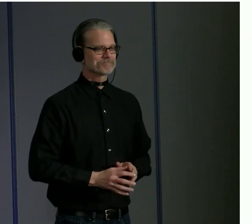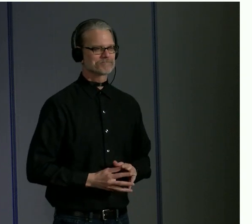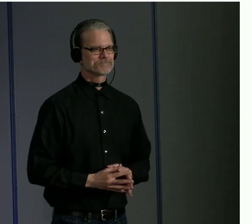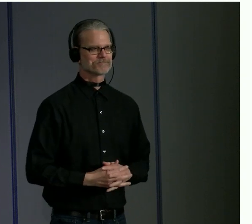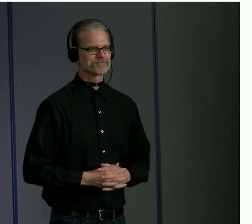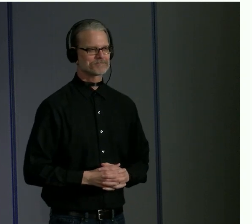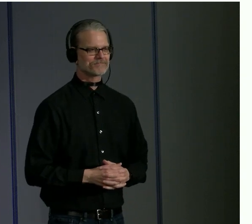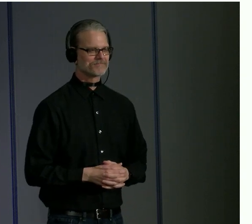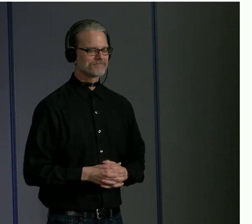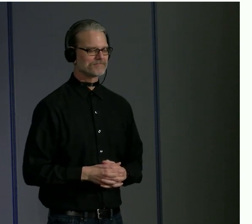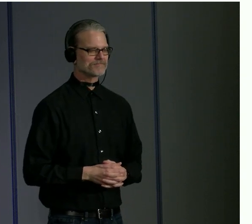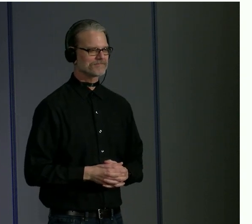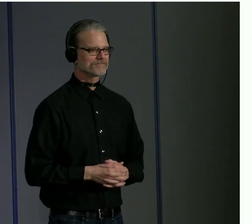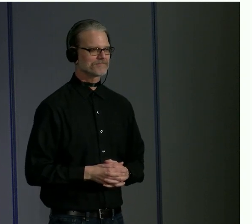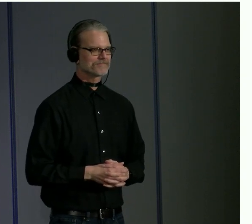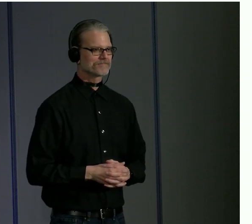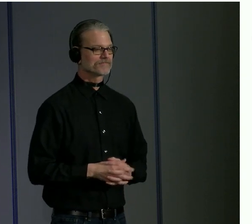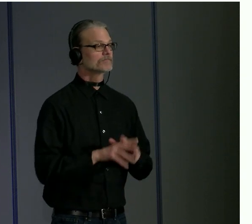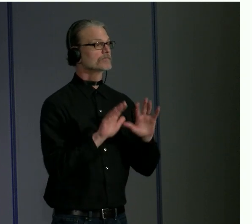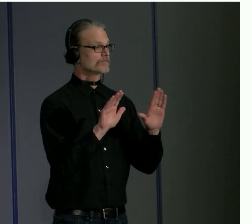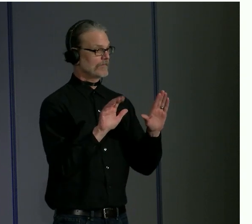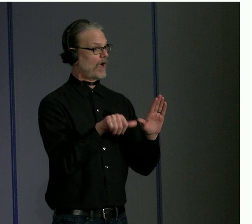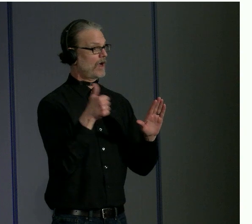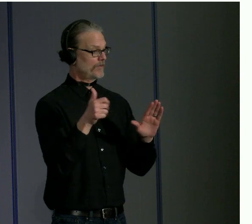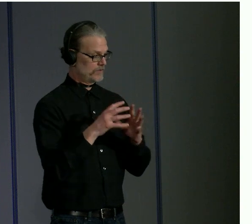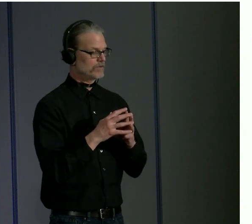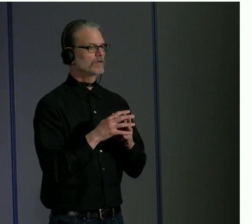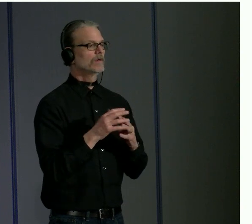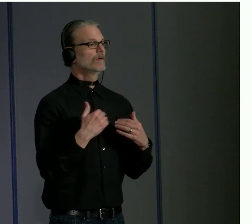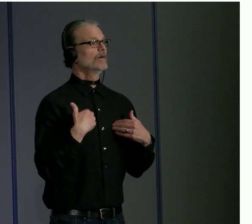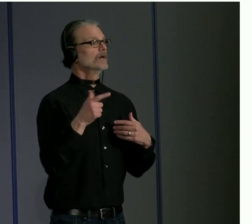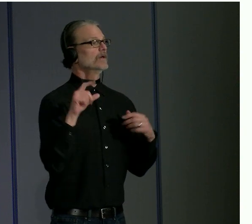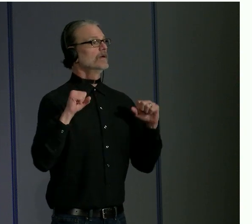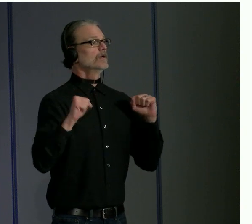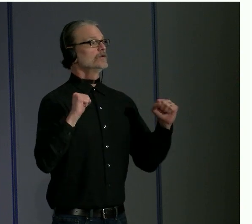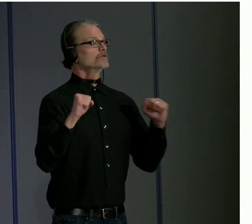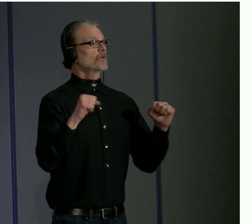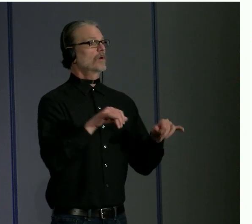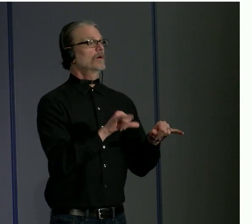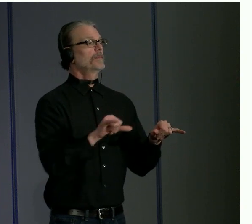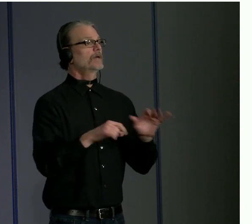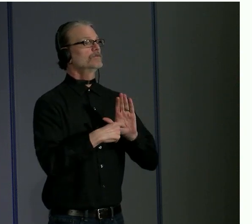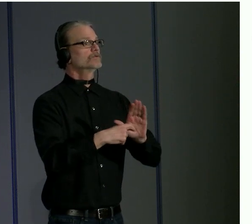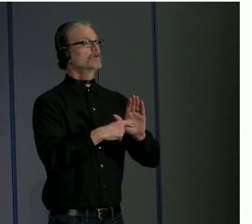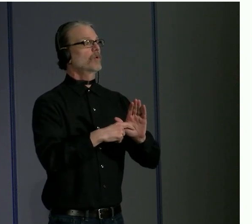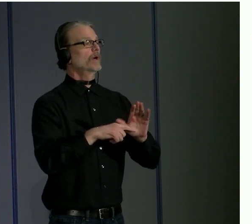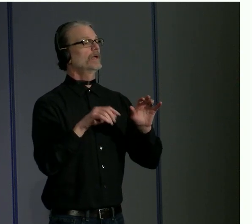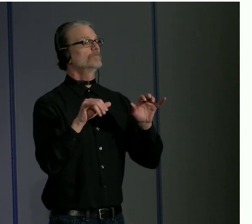One of the other ones you could do, here we have storm pattern showing consistent rain over a long